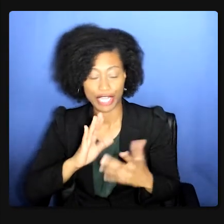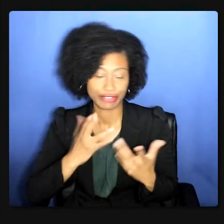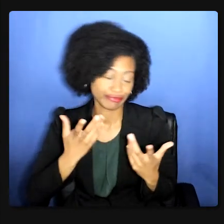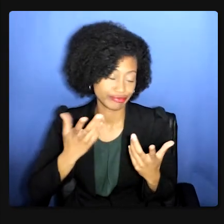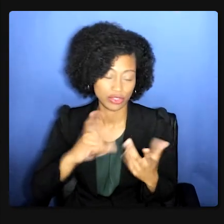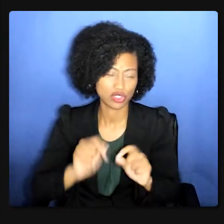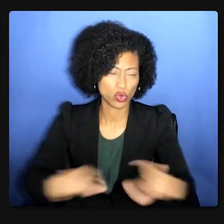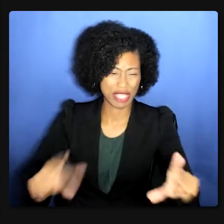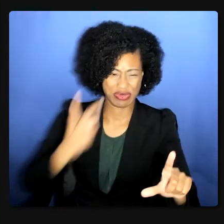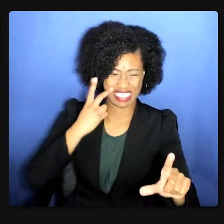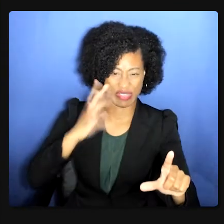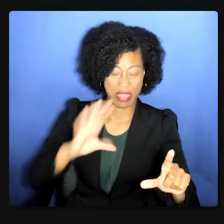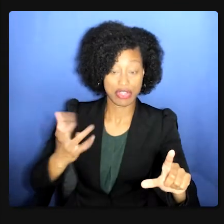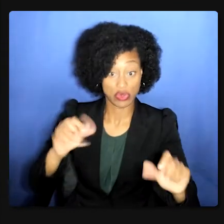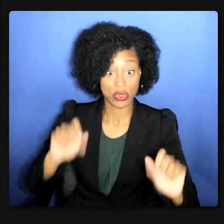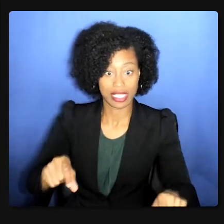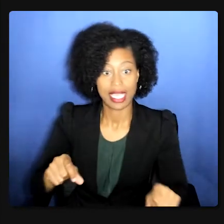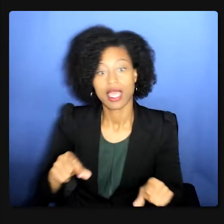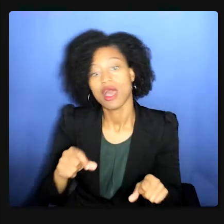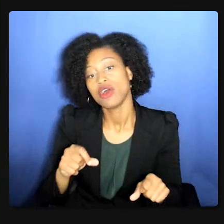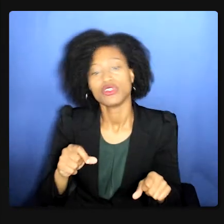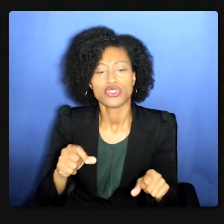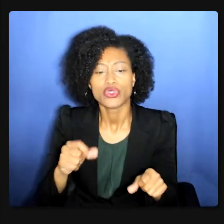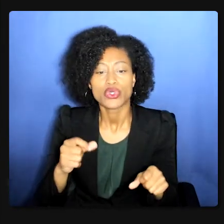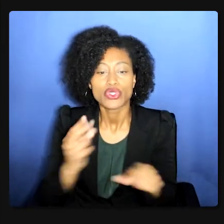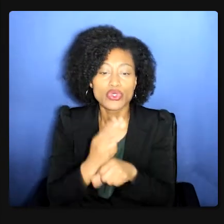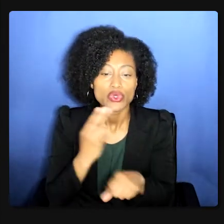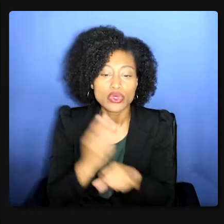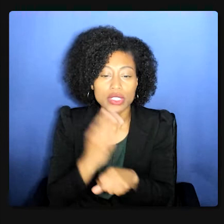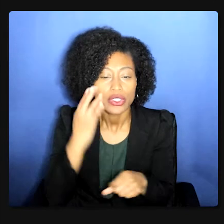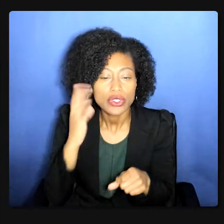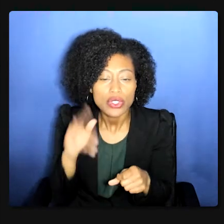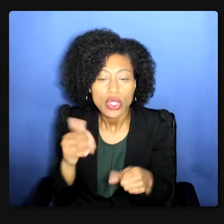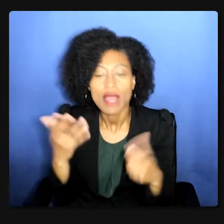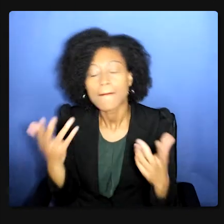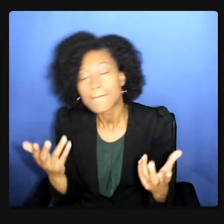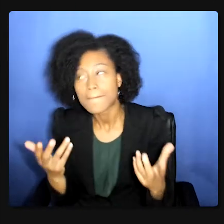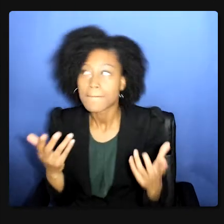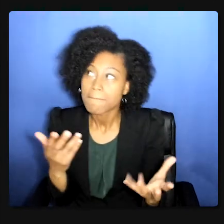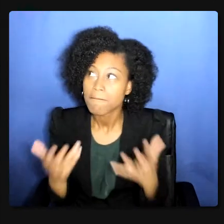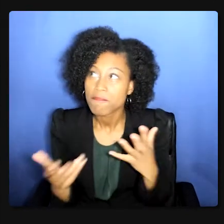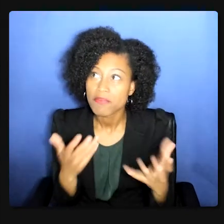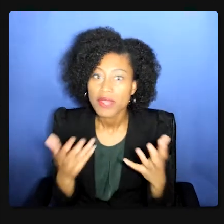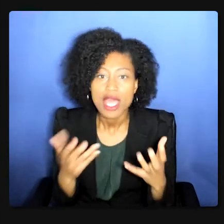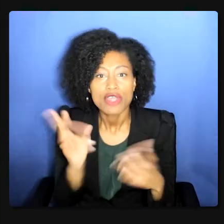you can see on the screenshot that you can do Kubectl, you can use, you know, the utility